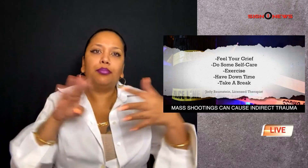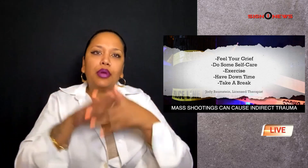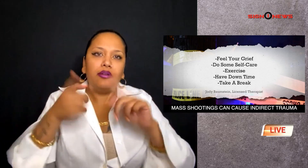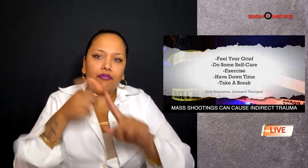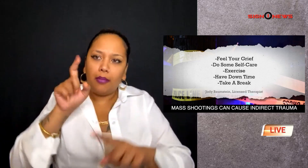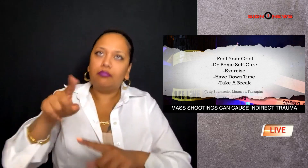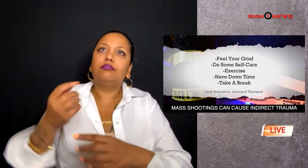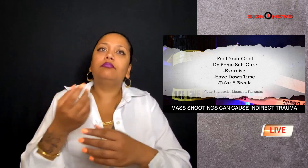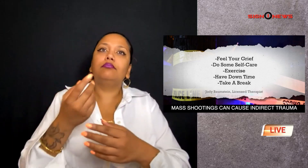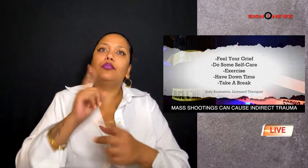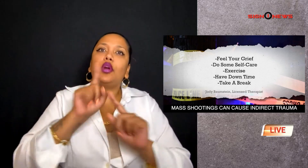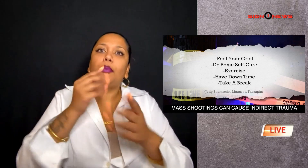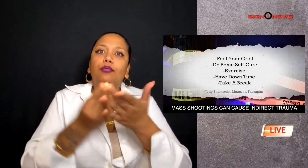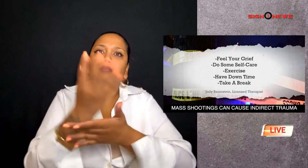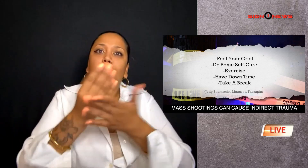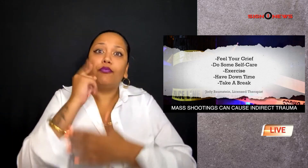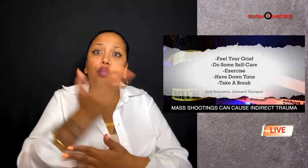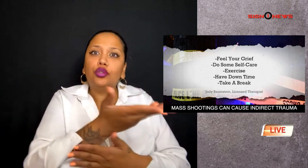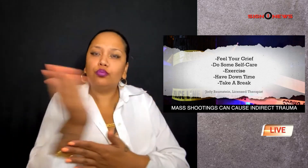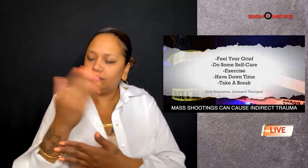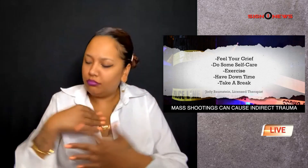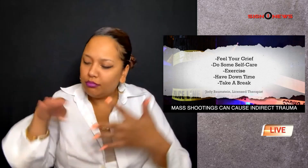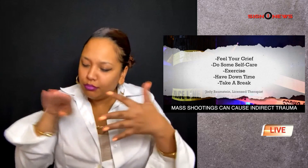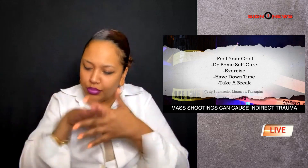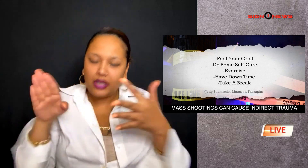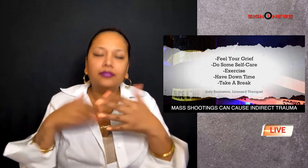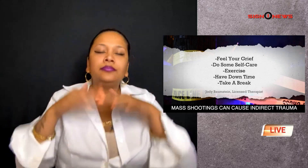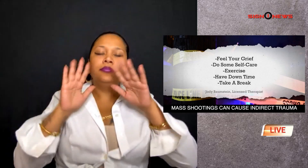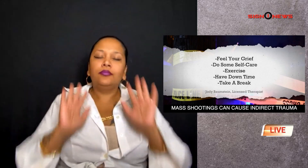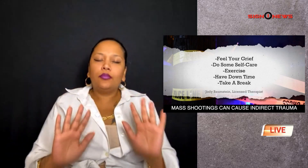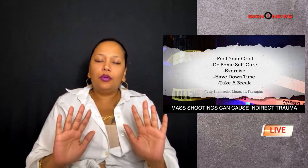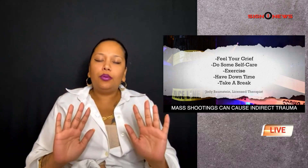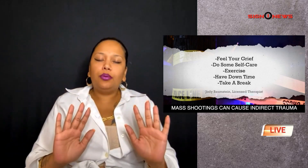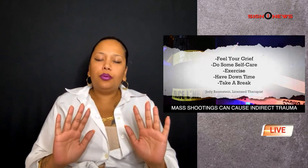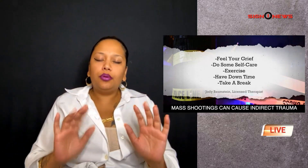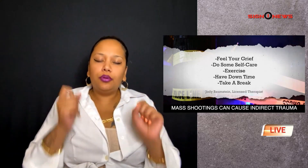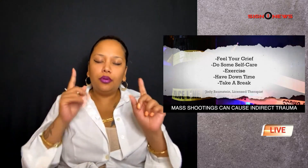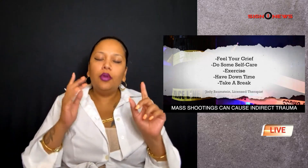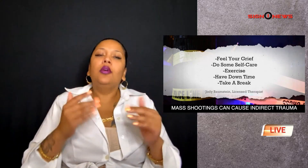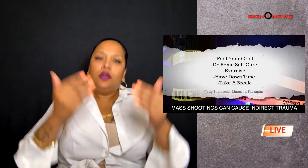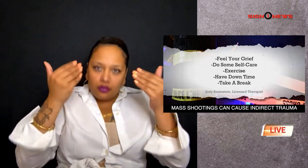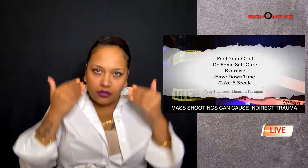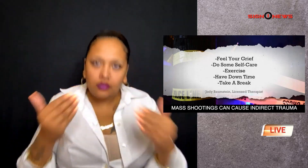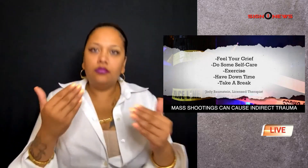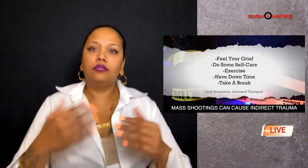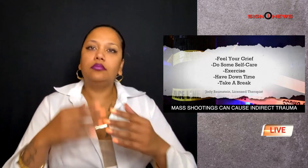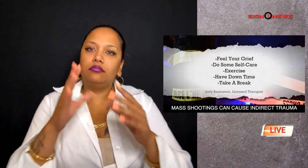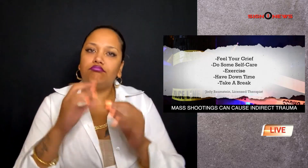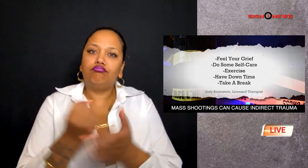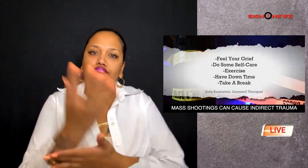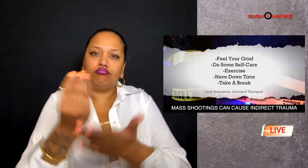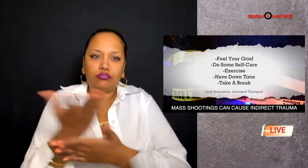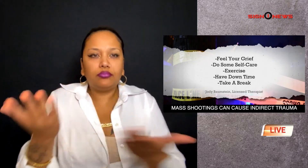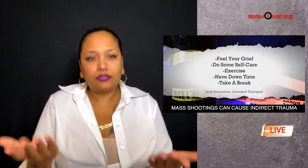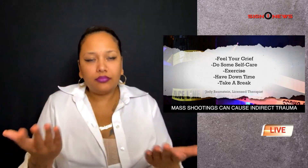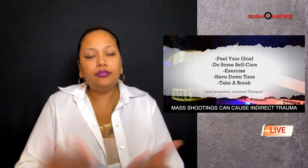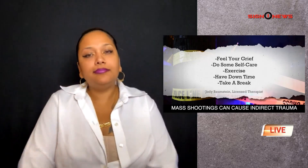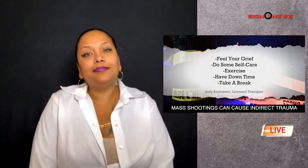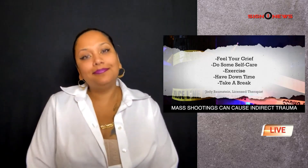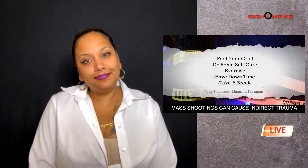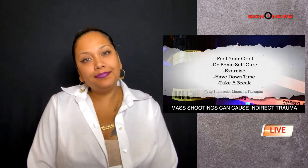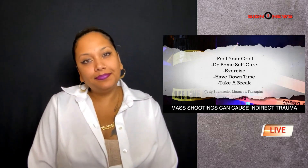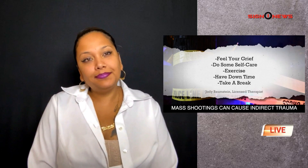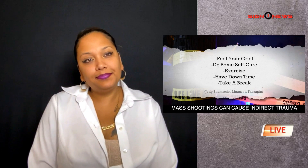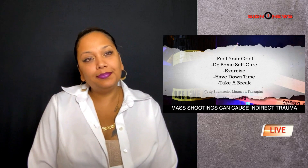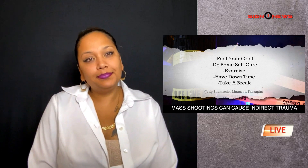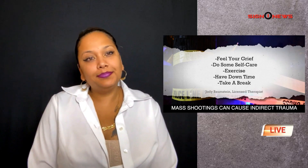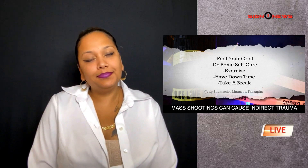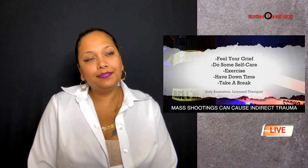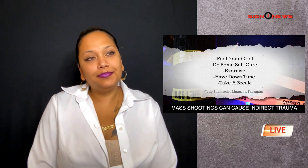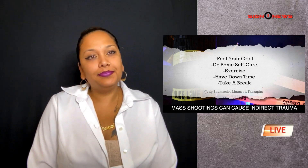I have to take a break as well from all of the grief